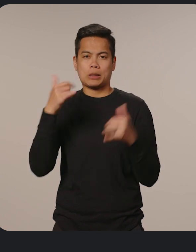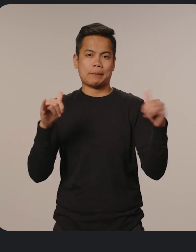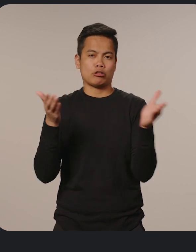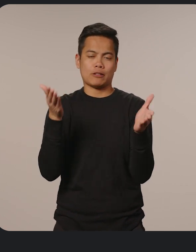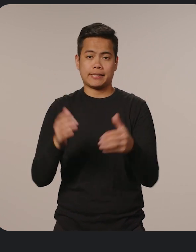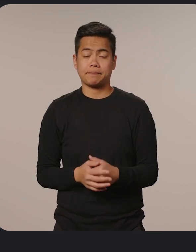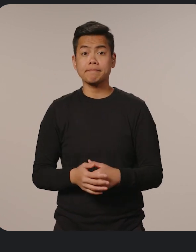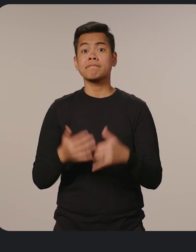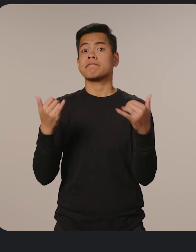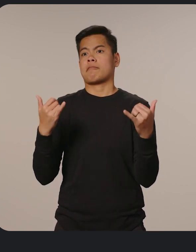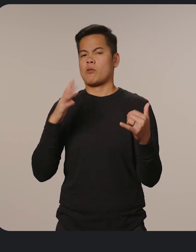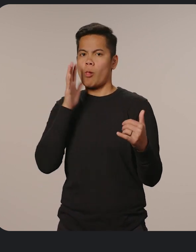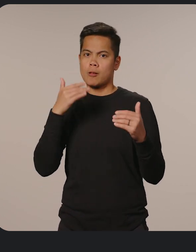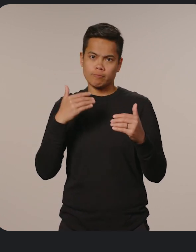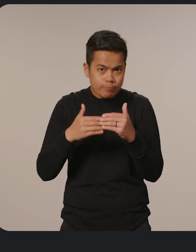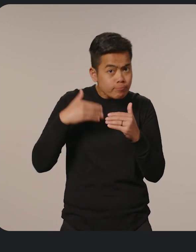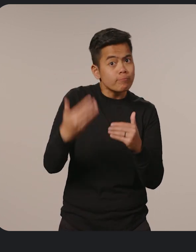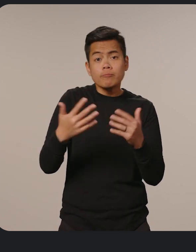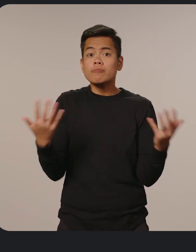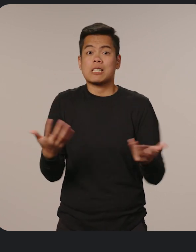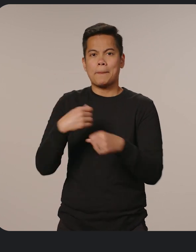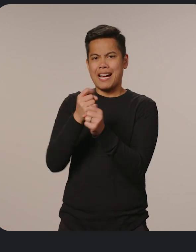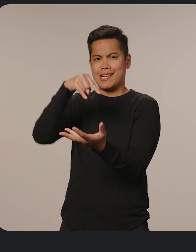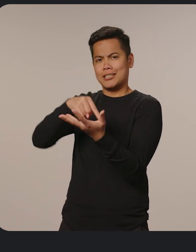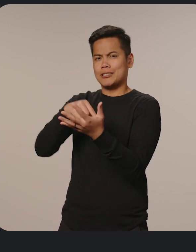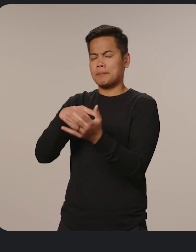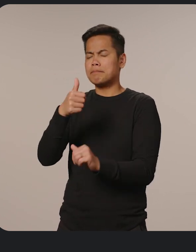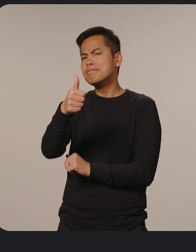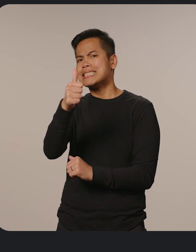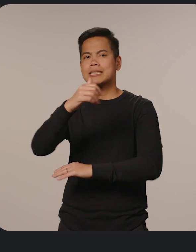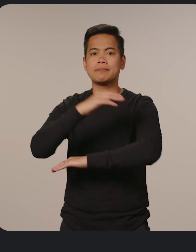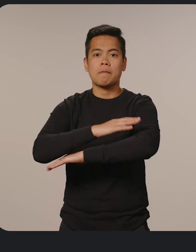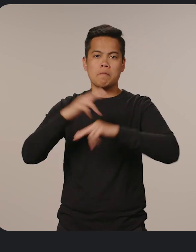towards making Android the best platform for building high-quality Matter-enabled devices by adding